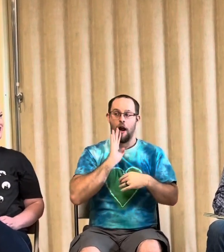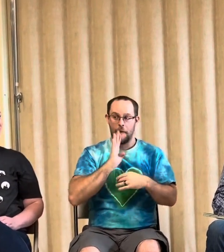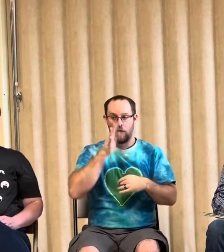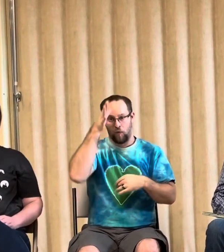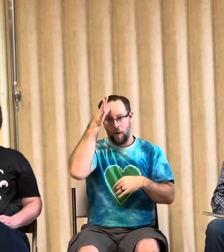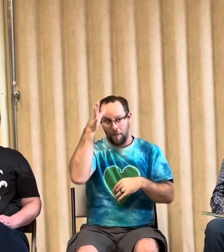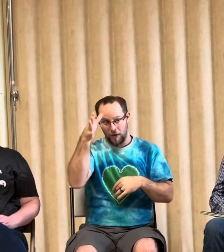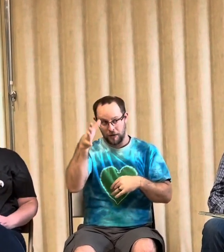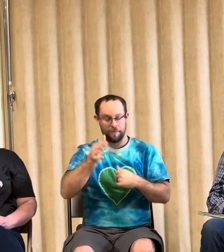Grandpas.